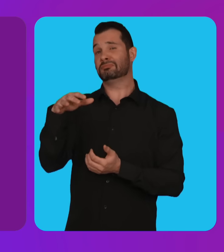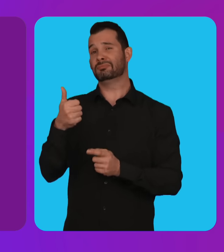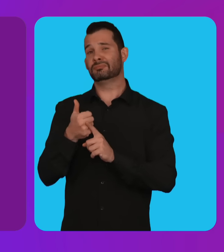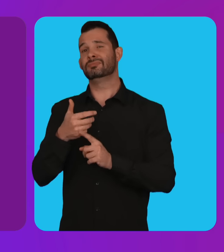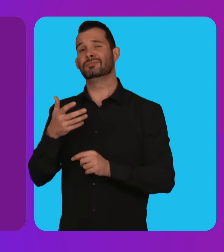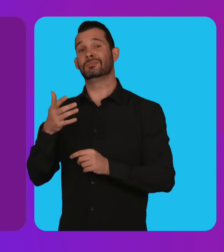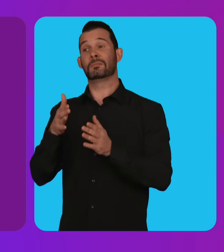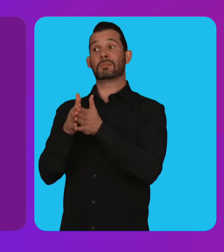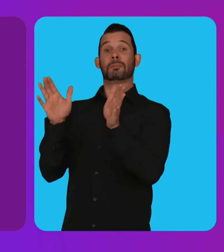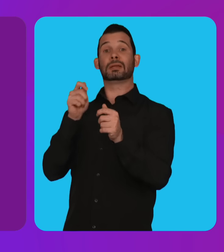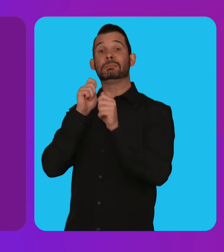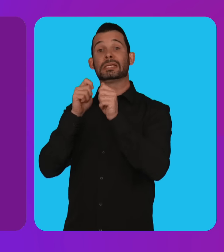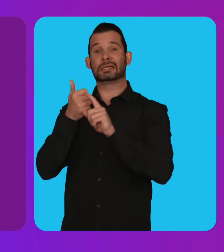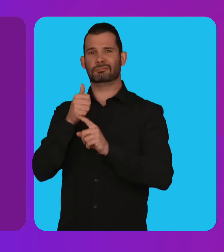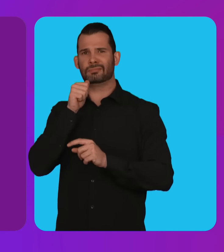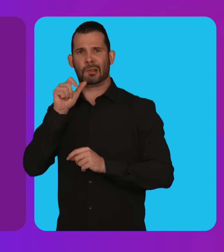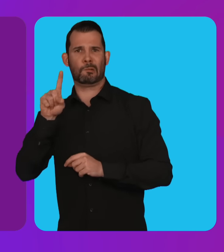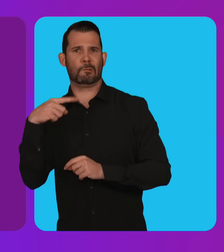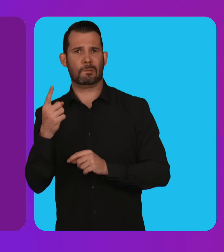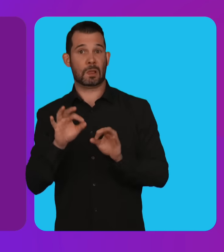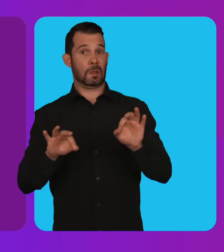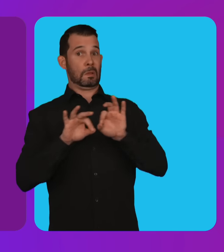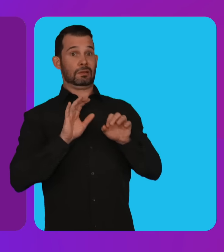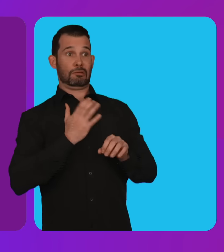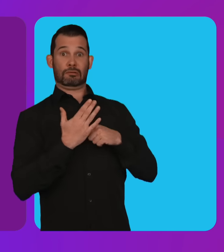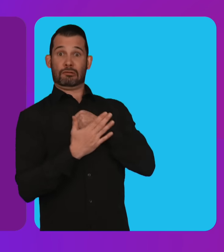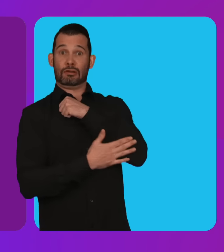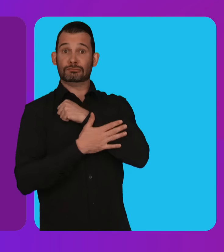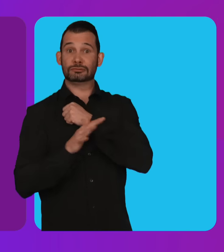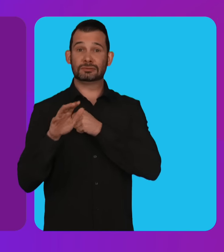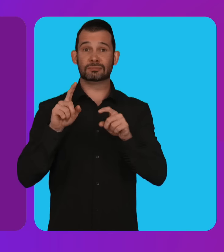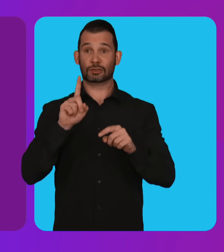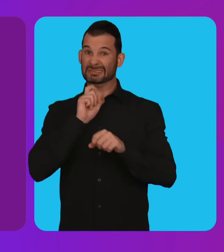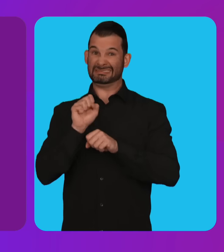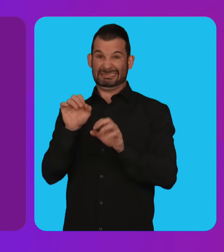only important within our countries where it's vitally important, but it's also important for us